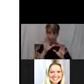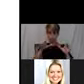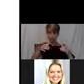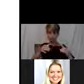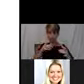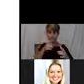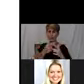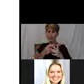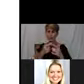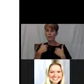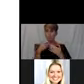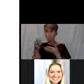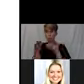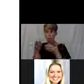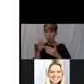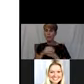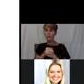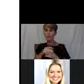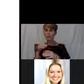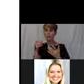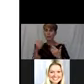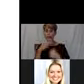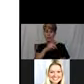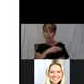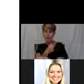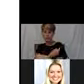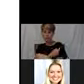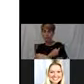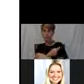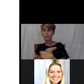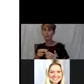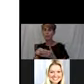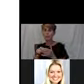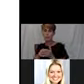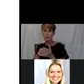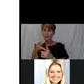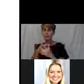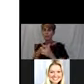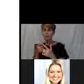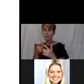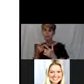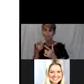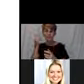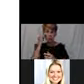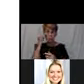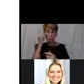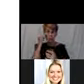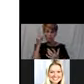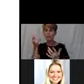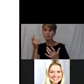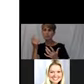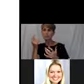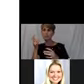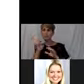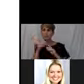Where we use a hospital admission as a proxy for medical necessity. Thinking if they were admitted for something, they will need follow up for something.